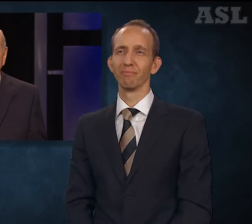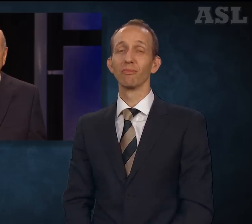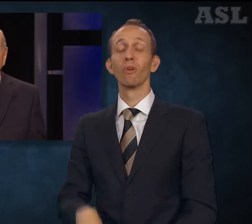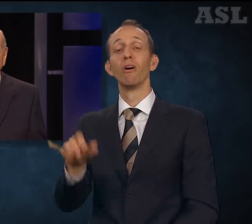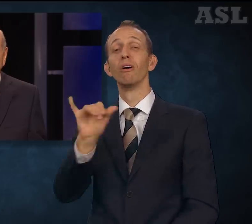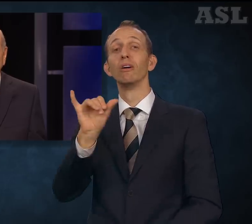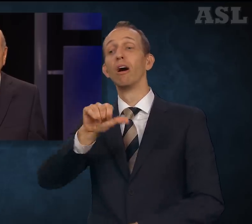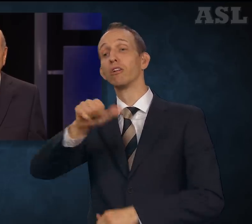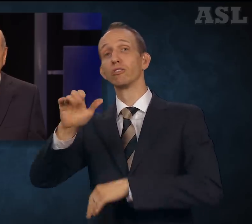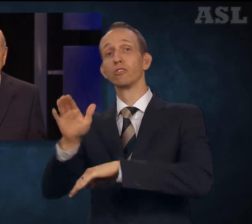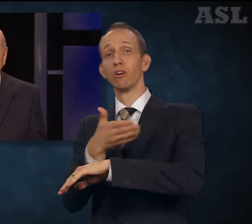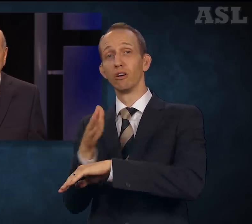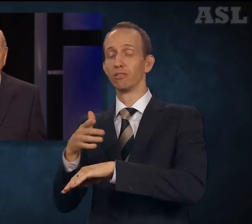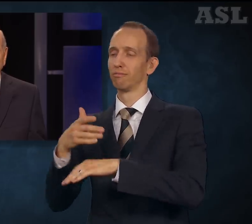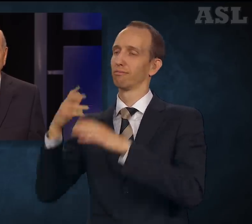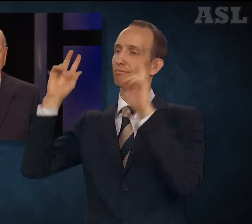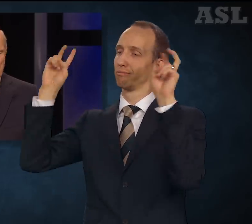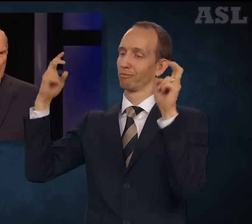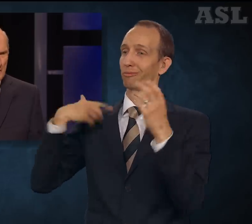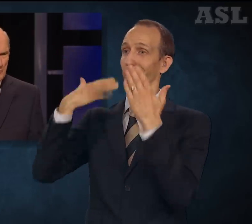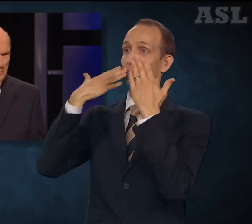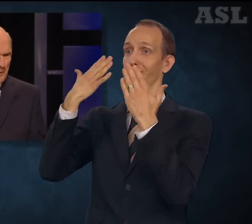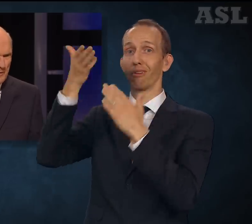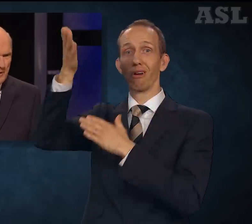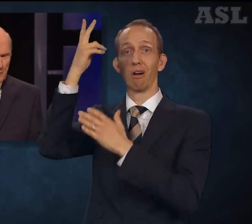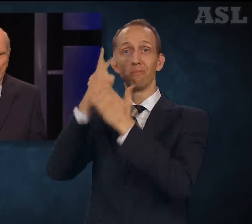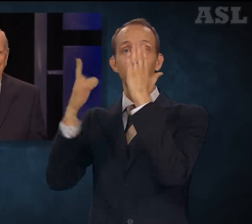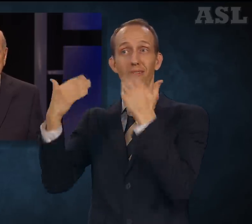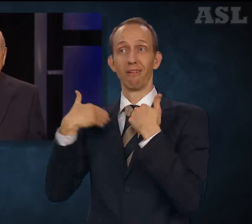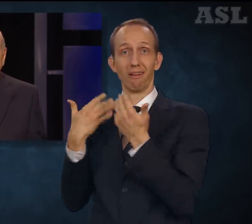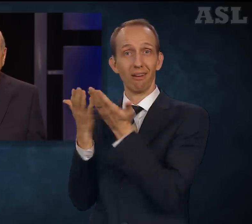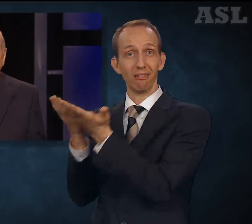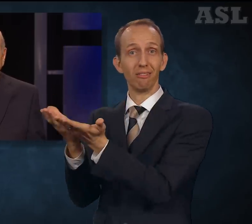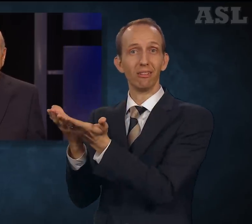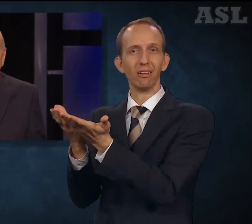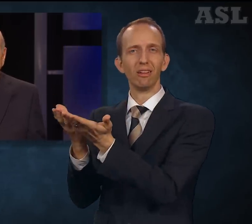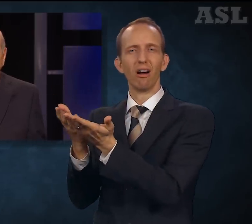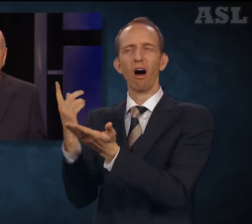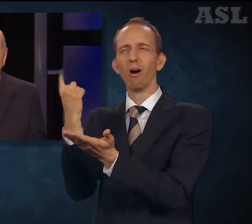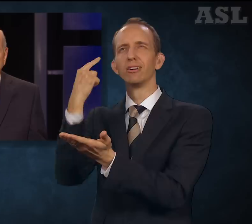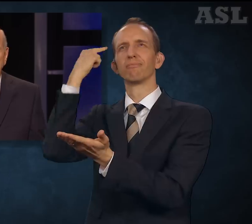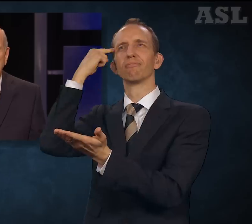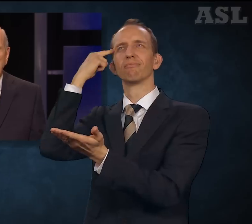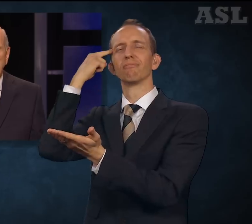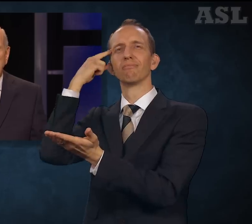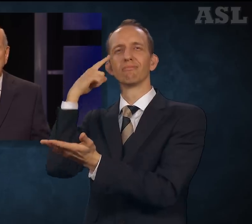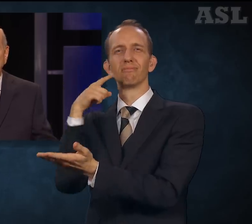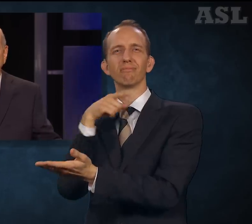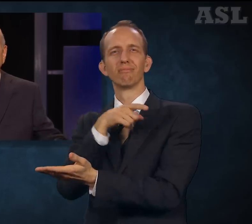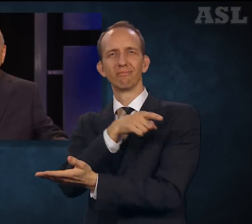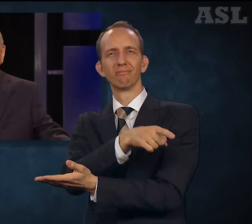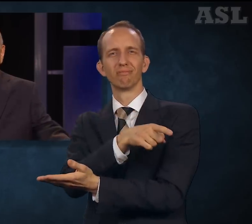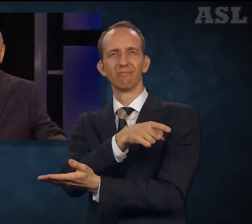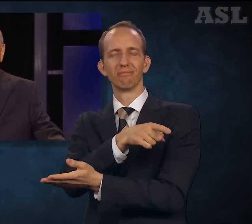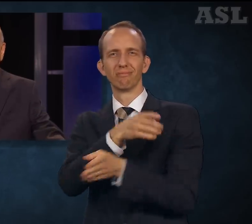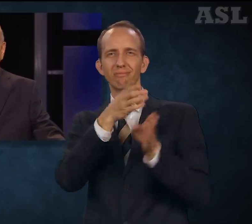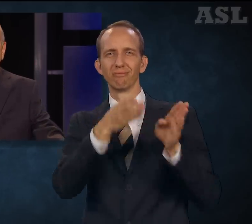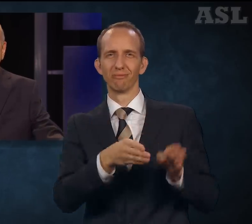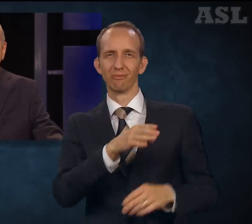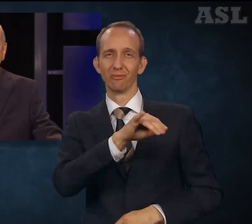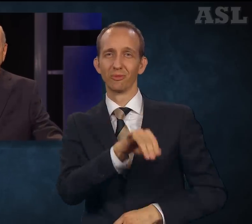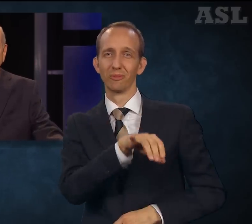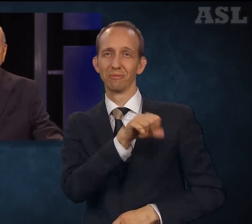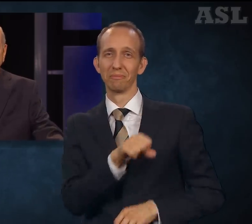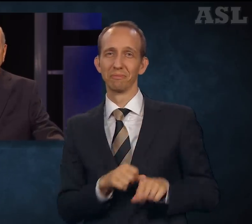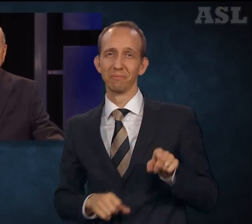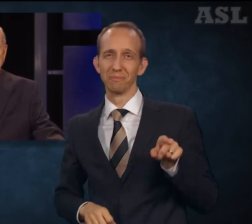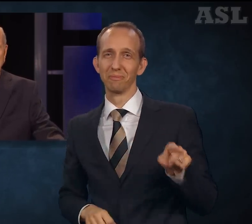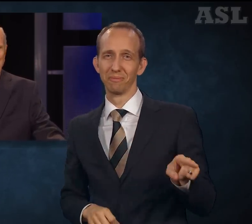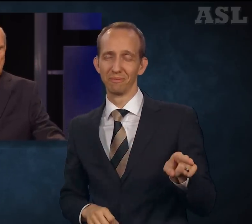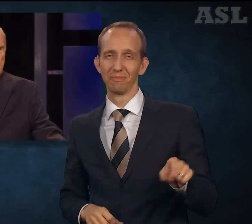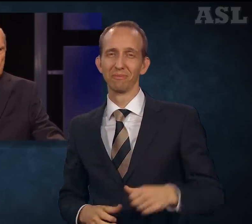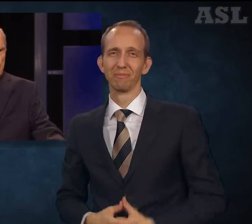AGAIN, I EXPRESS OUR THANKS FOR